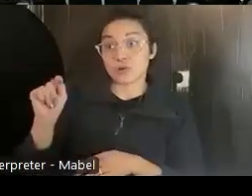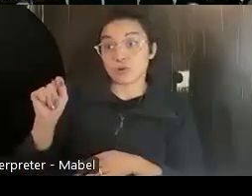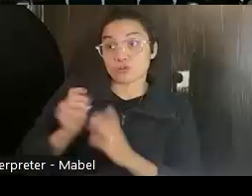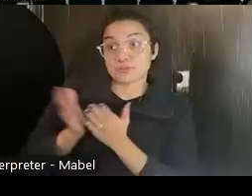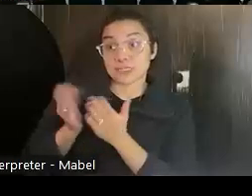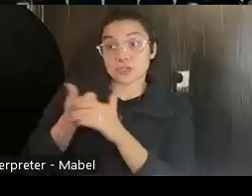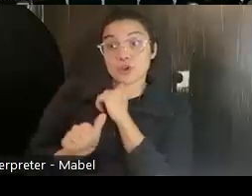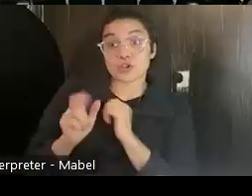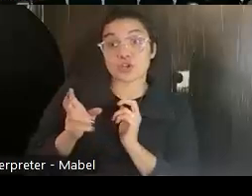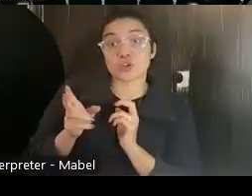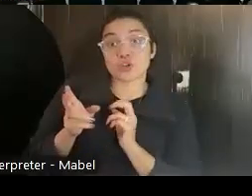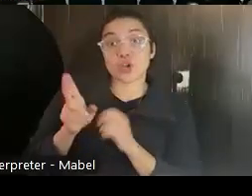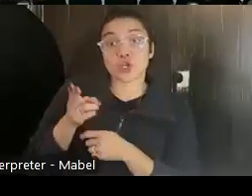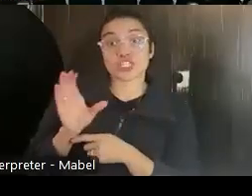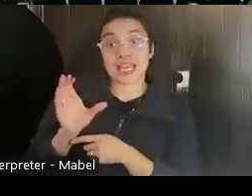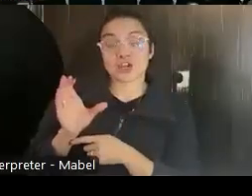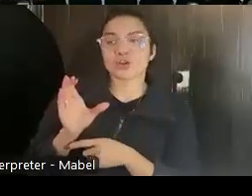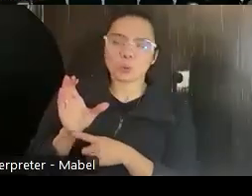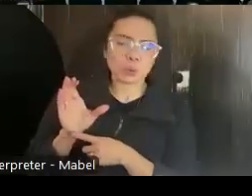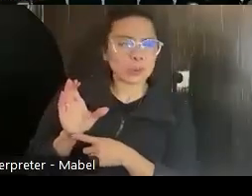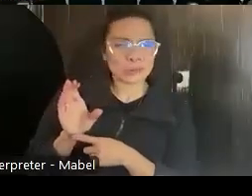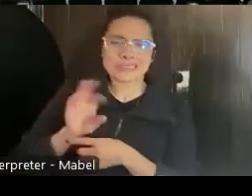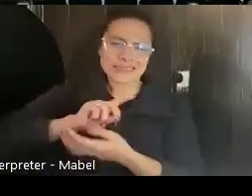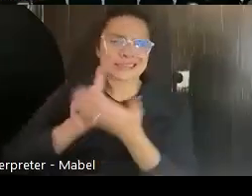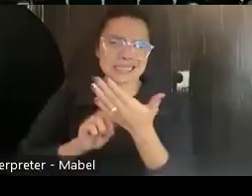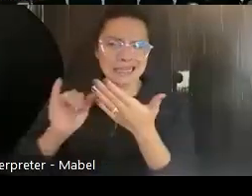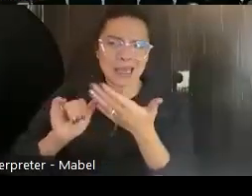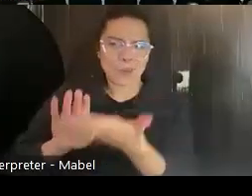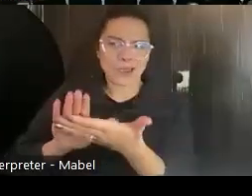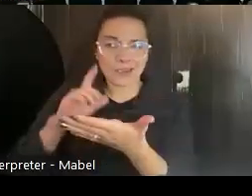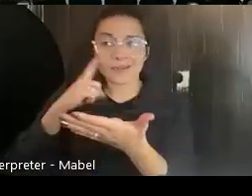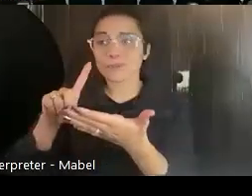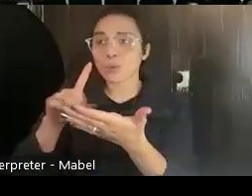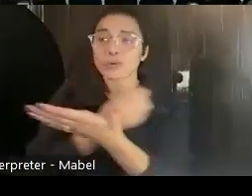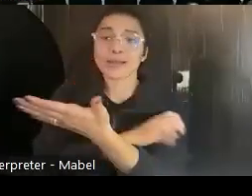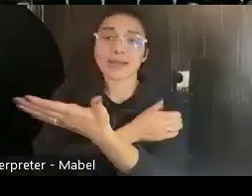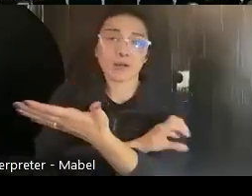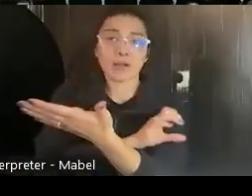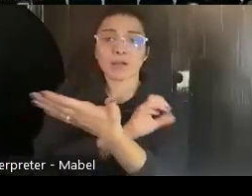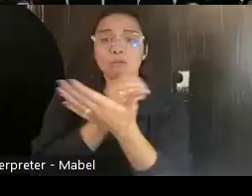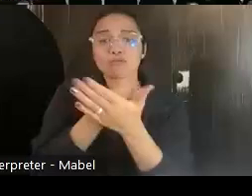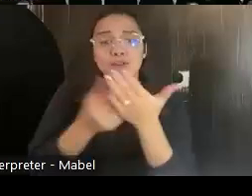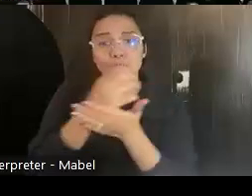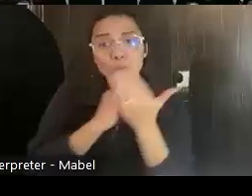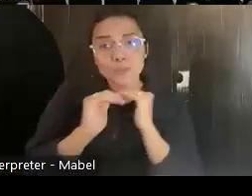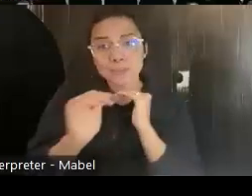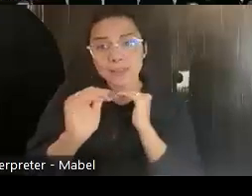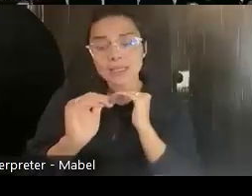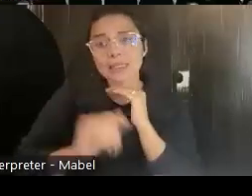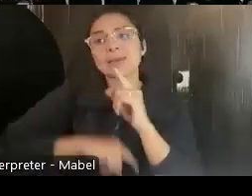was by Design both for productivity and clinical Revenue stability uh but also we just thought it